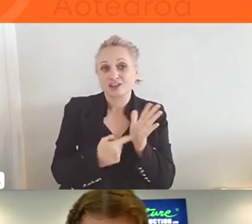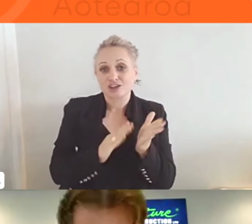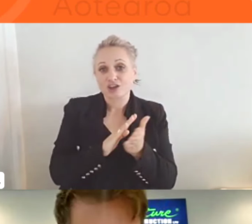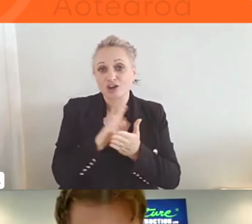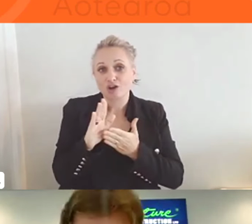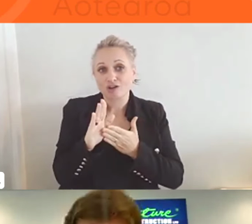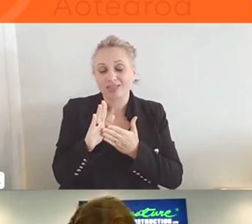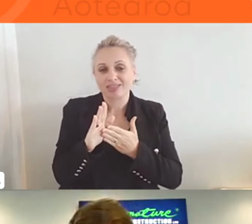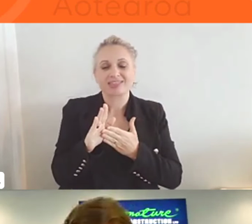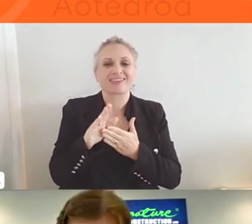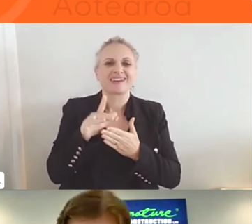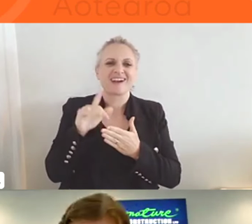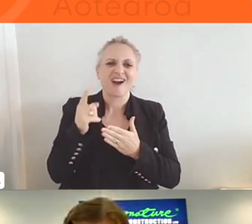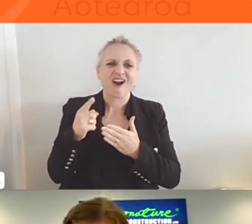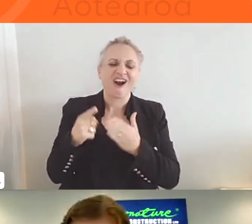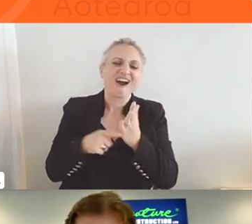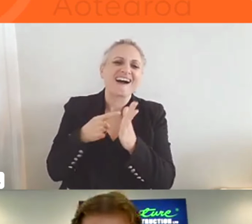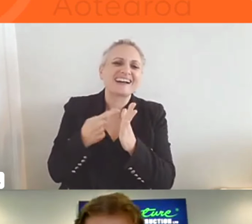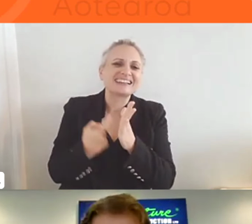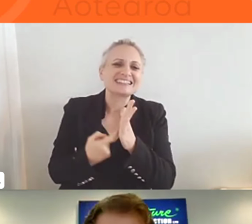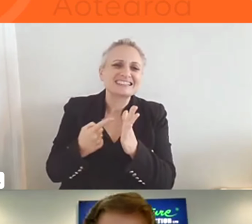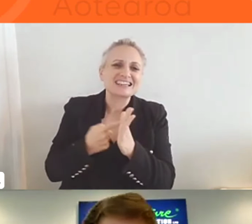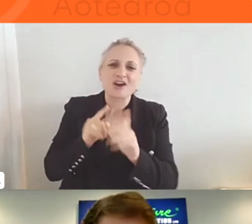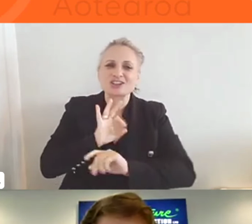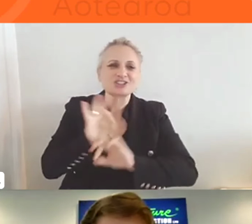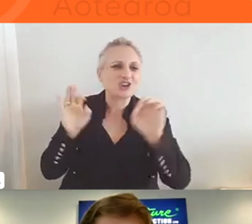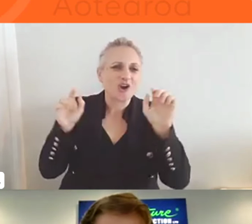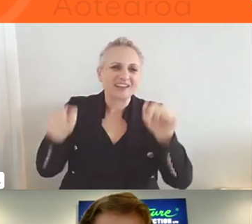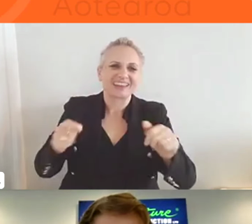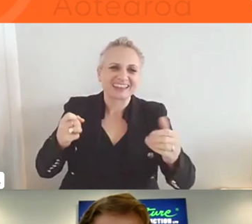not here, and bless Tara from Tāmaki, we're working directly with her